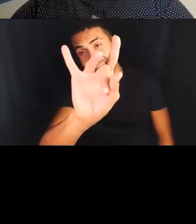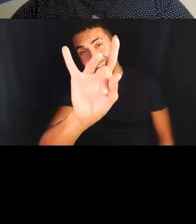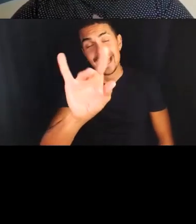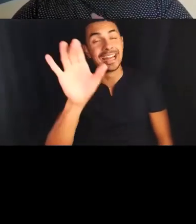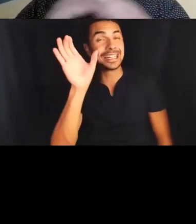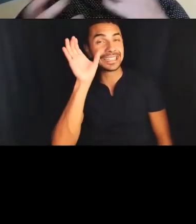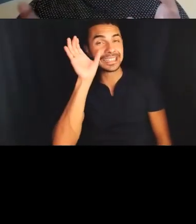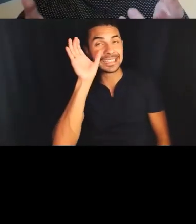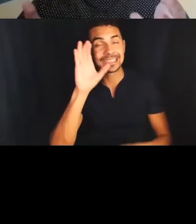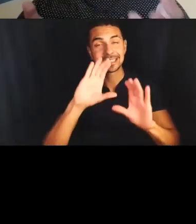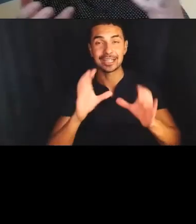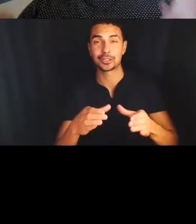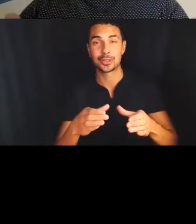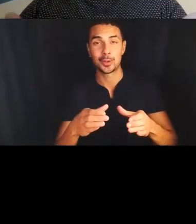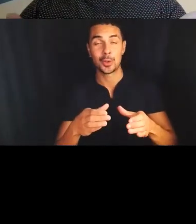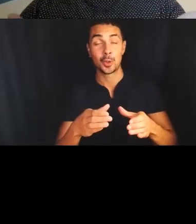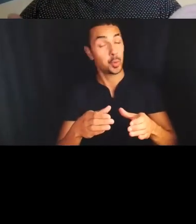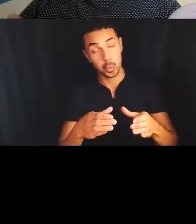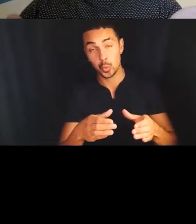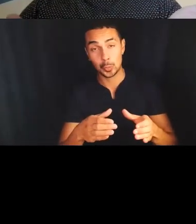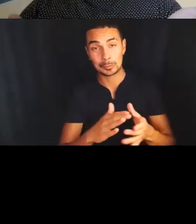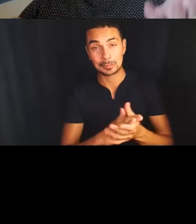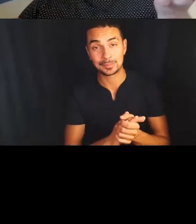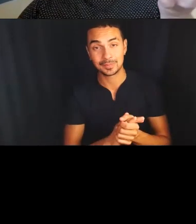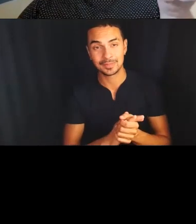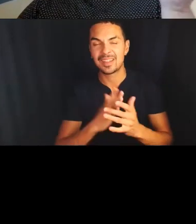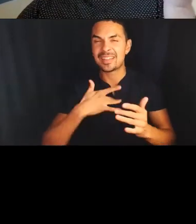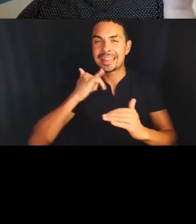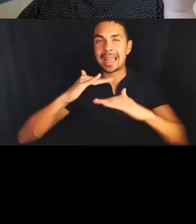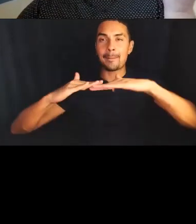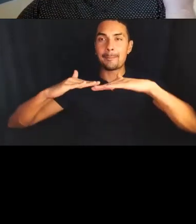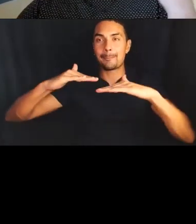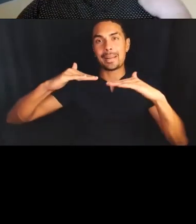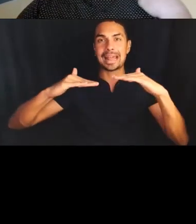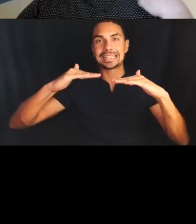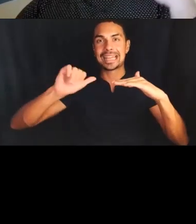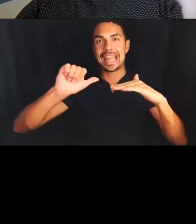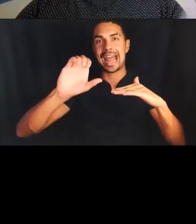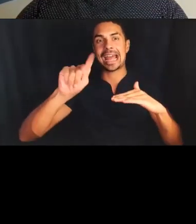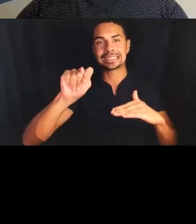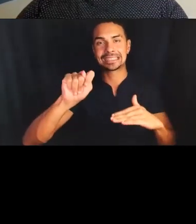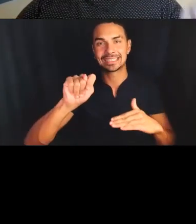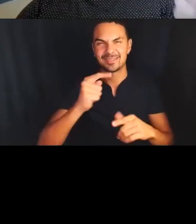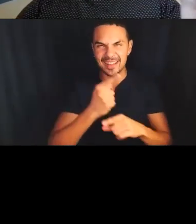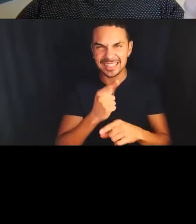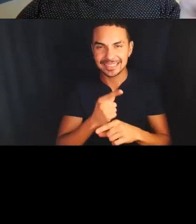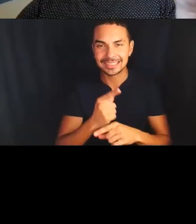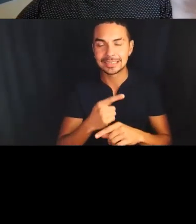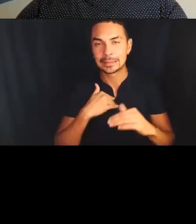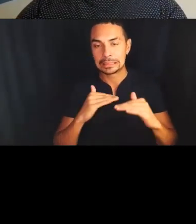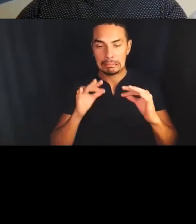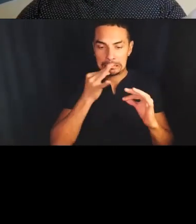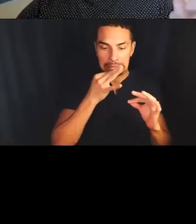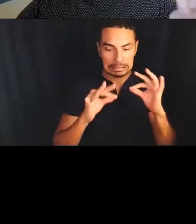and this is really a balancing act to make sure that we were stepping into those values